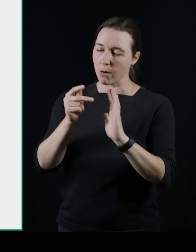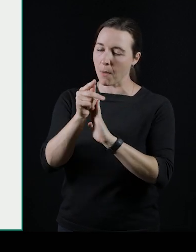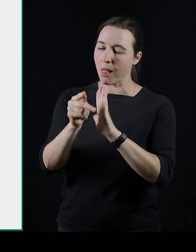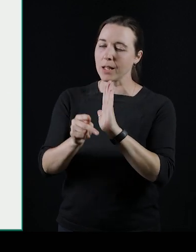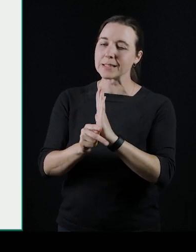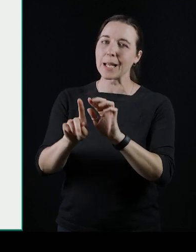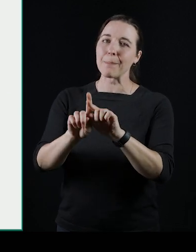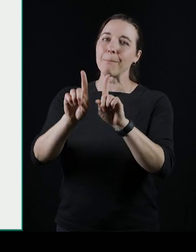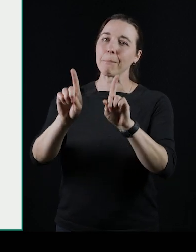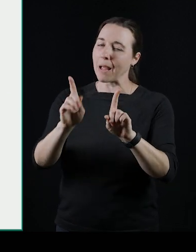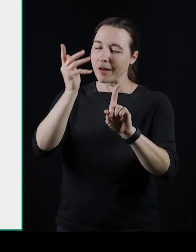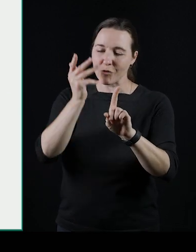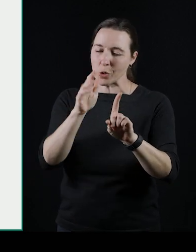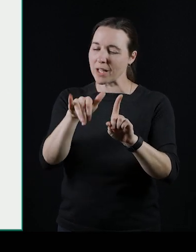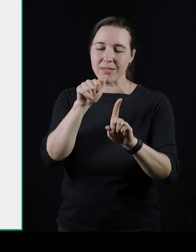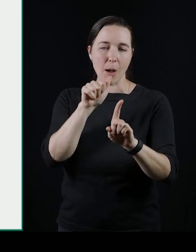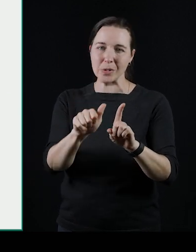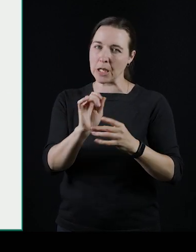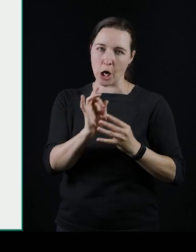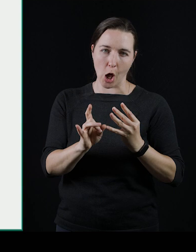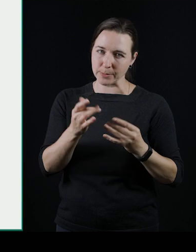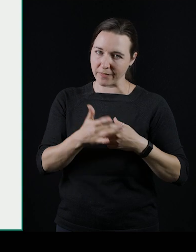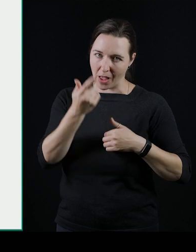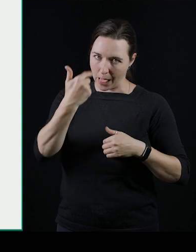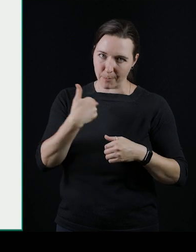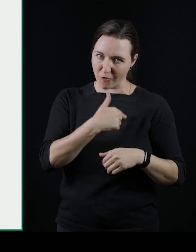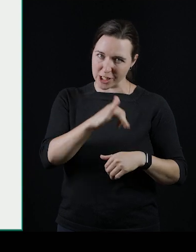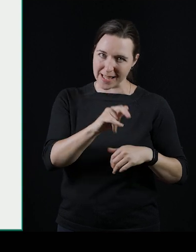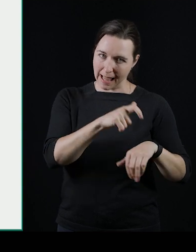however it wasn't an option available for us at that point of time.